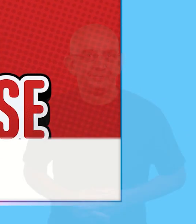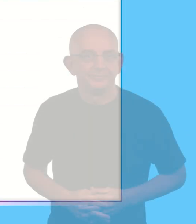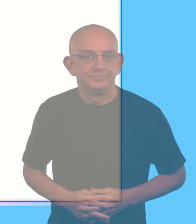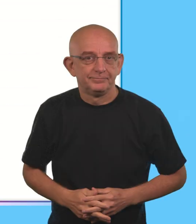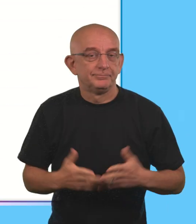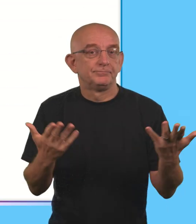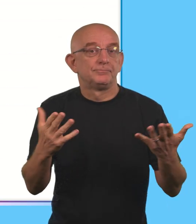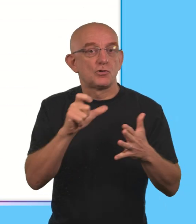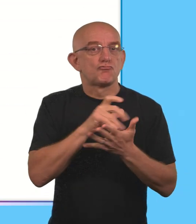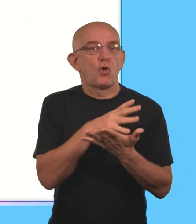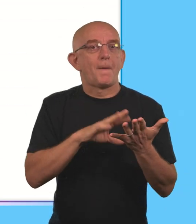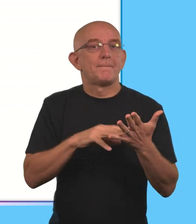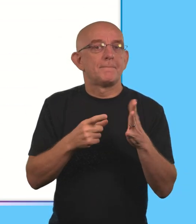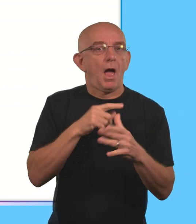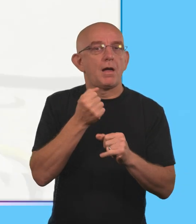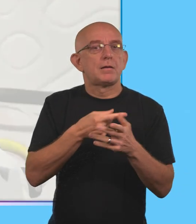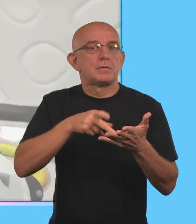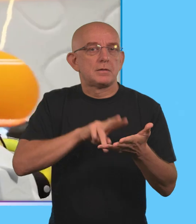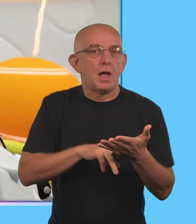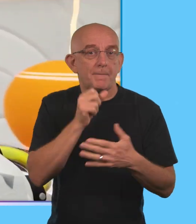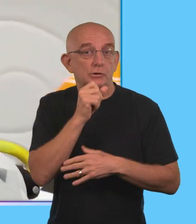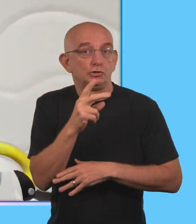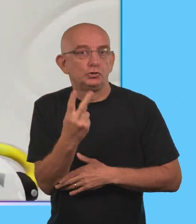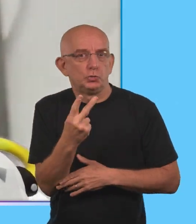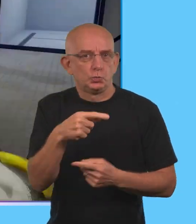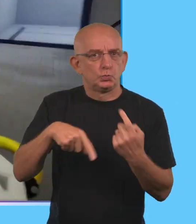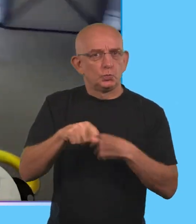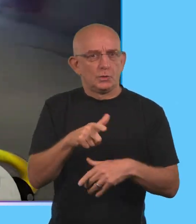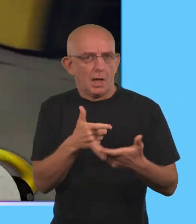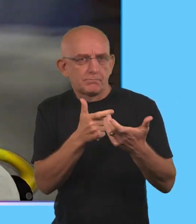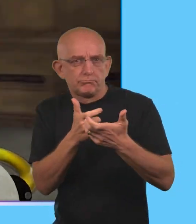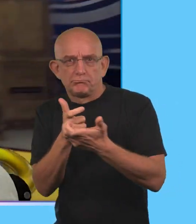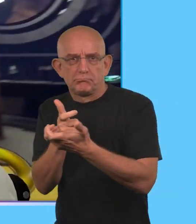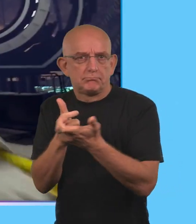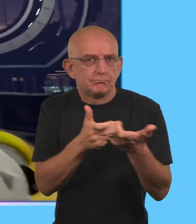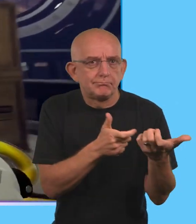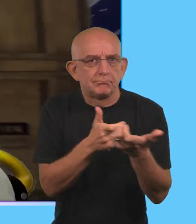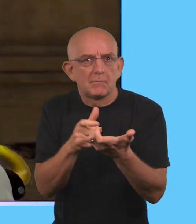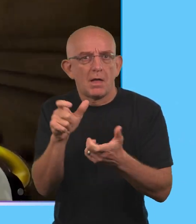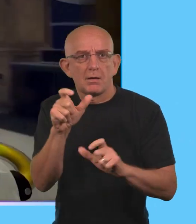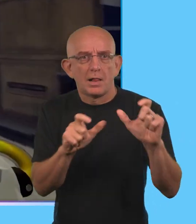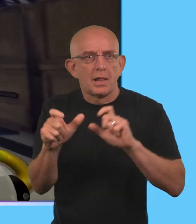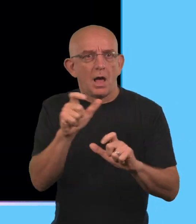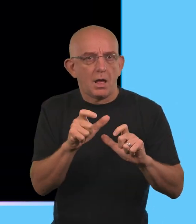Welcome to Chromagun 2, a first-person puzzle shooter where color's the key to solving intricate challenges.